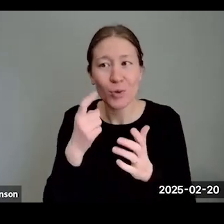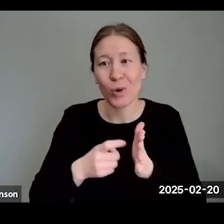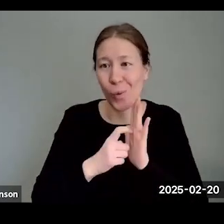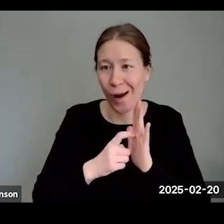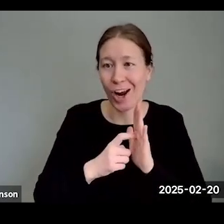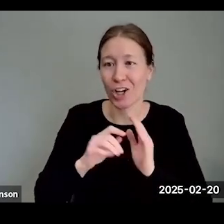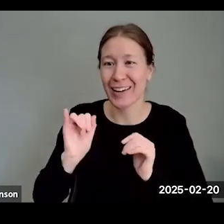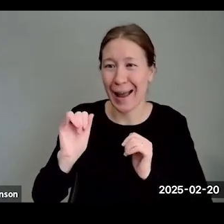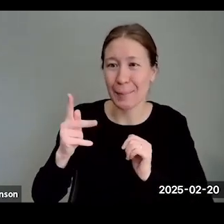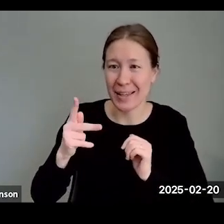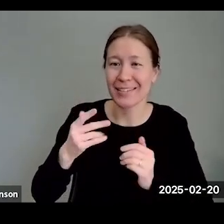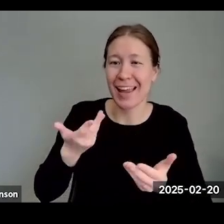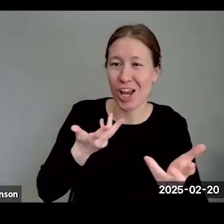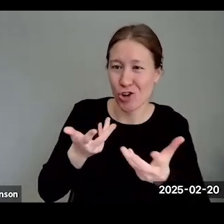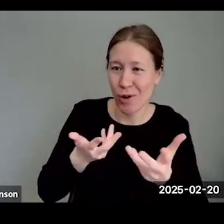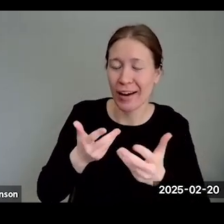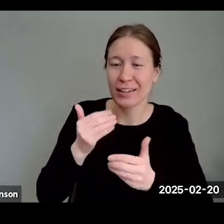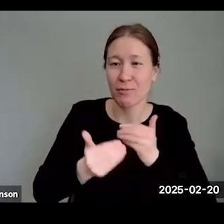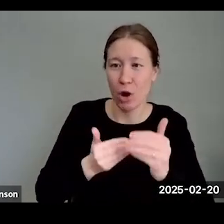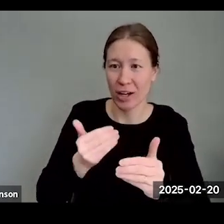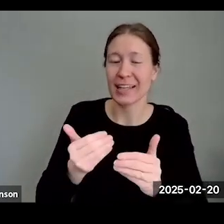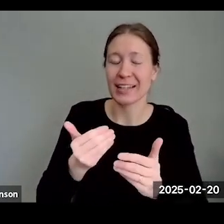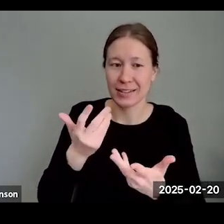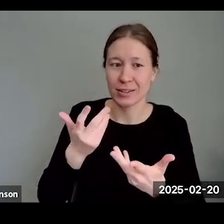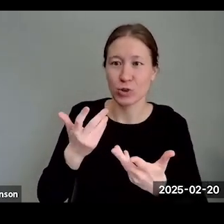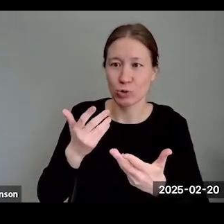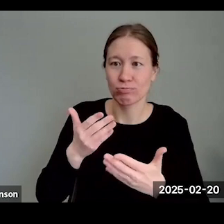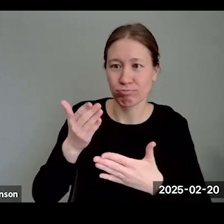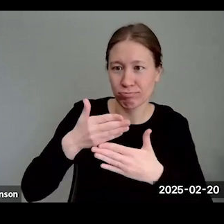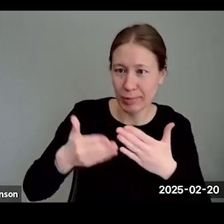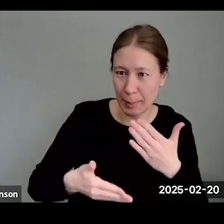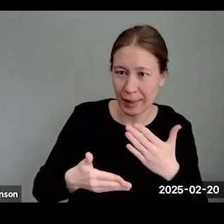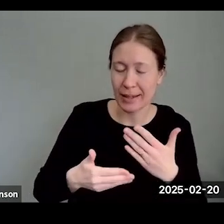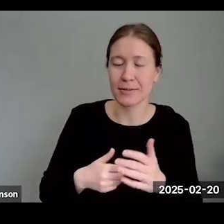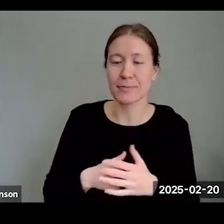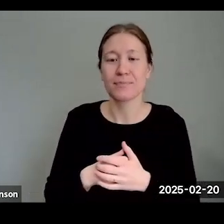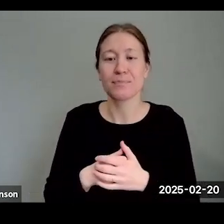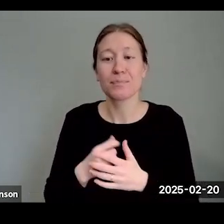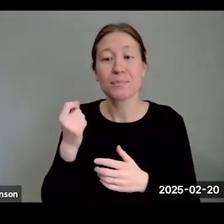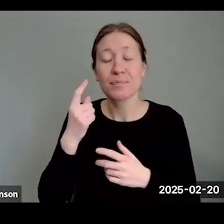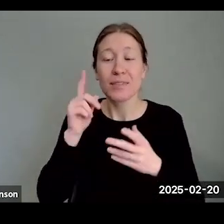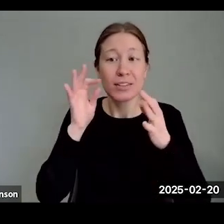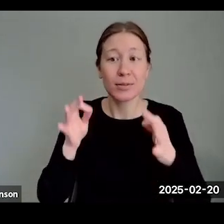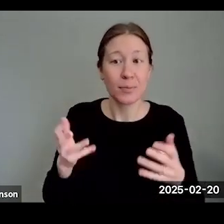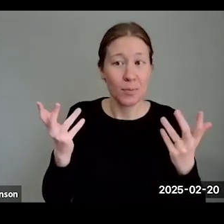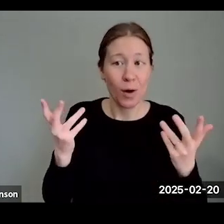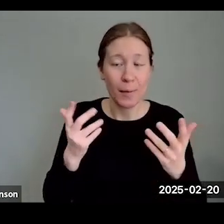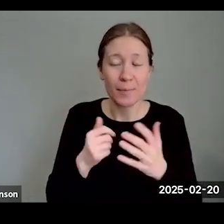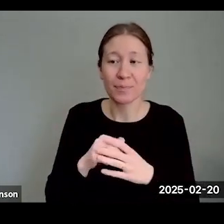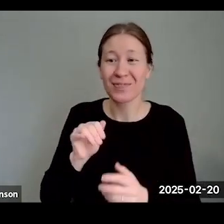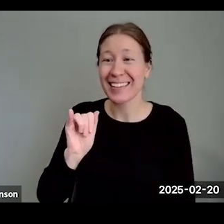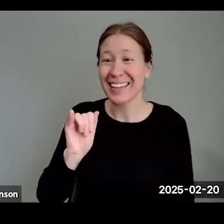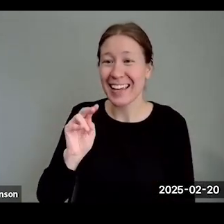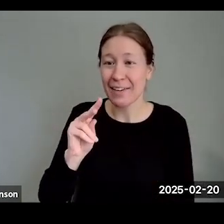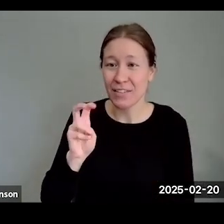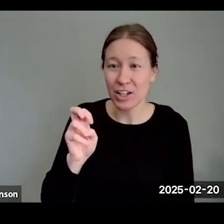to go through all of this information. What was determined, is that inventory, answering the phone